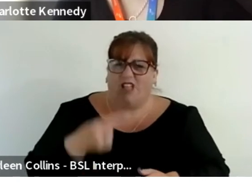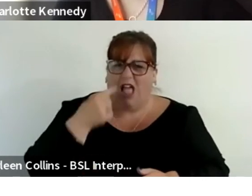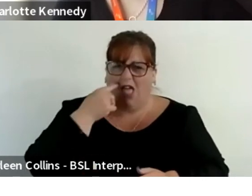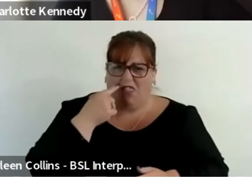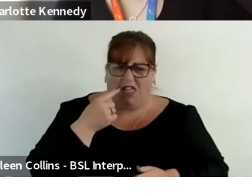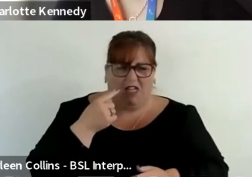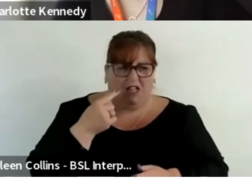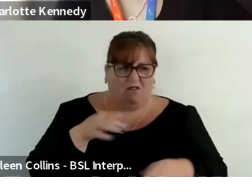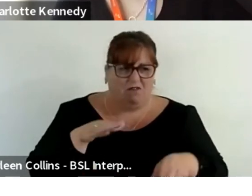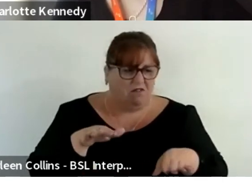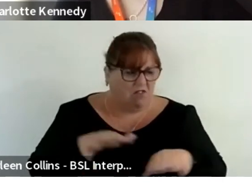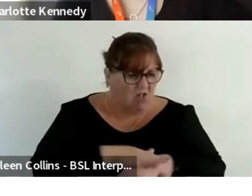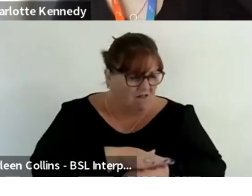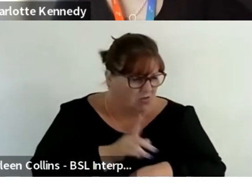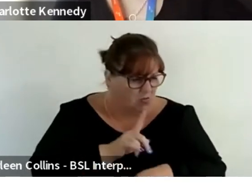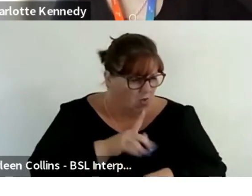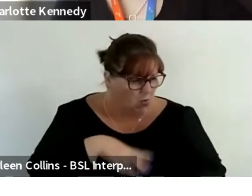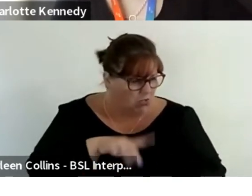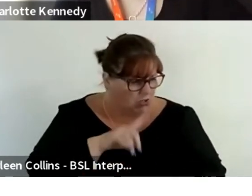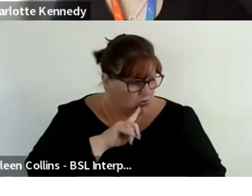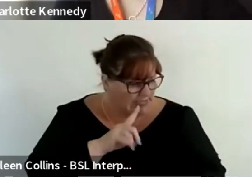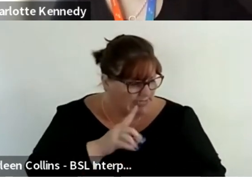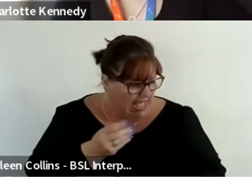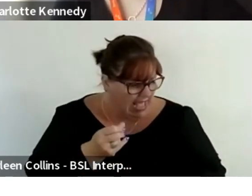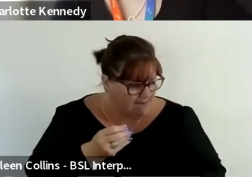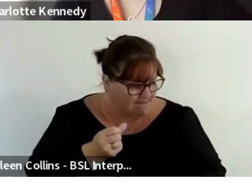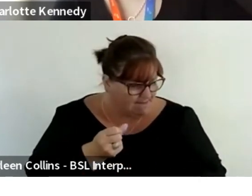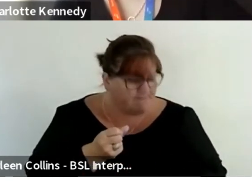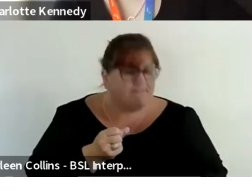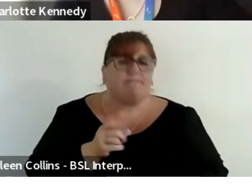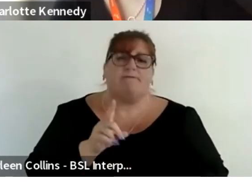I guess just one of the points I noticed, I haven't had a chance to